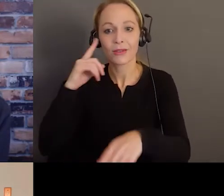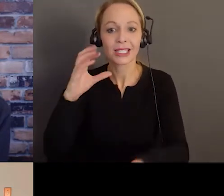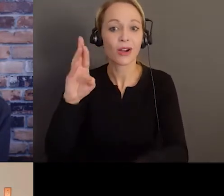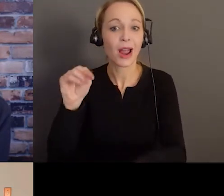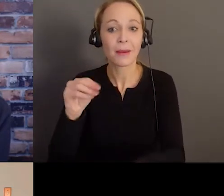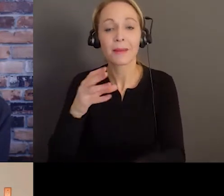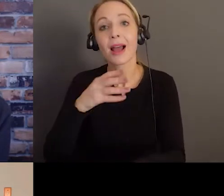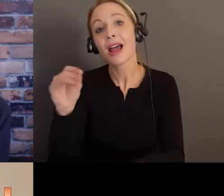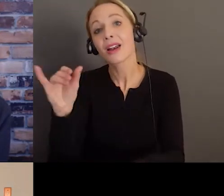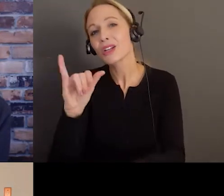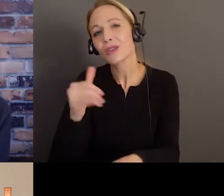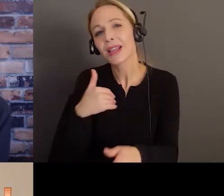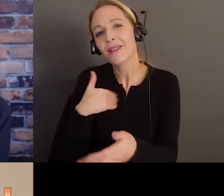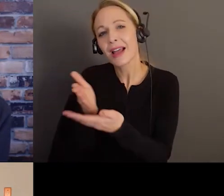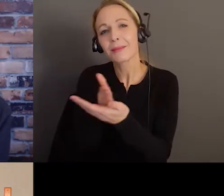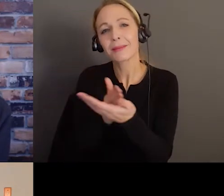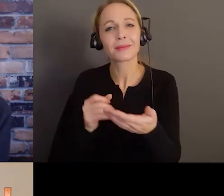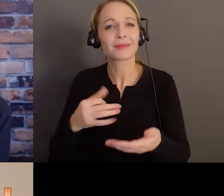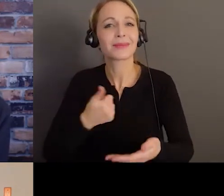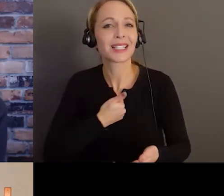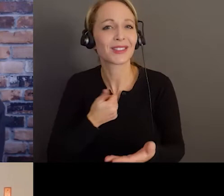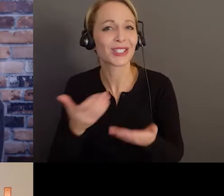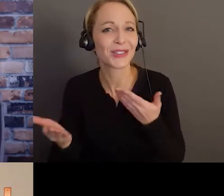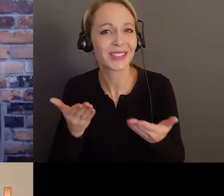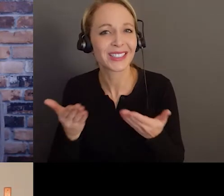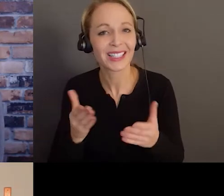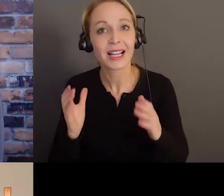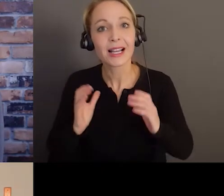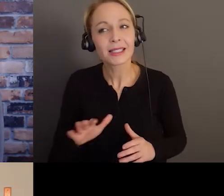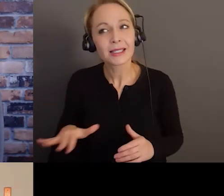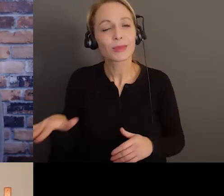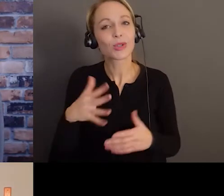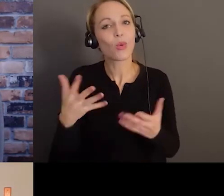CRM. AND AN ELEMENT OF SELF-SERVICE, CUSTOMERS WANT TO